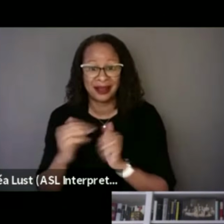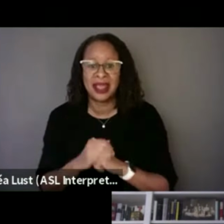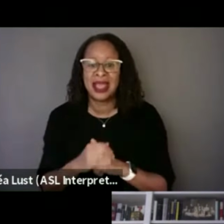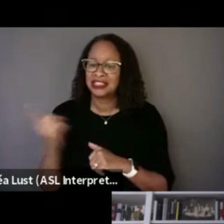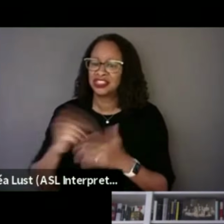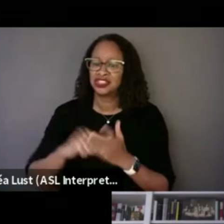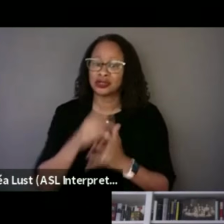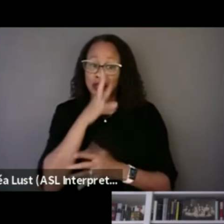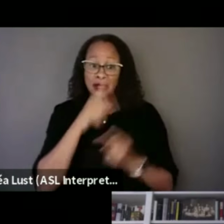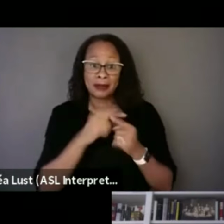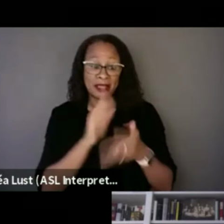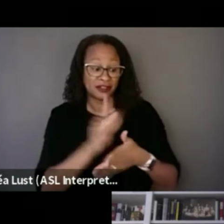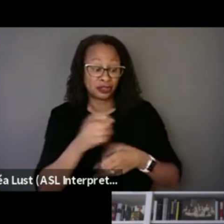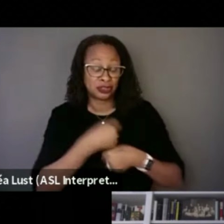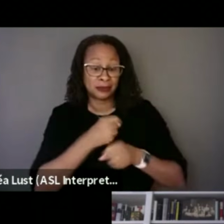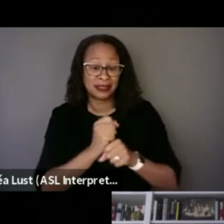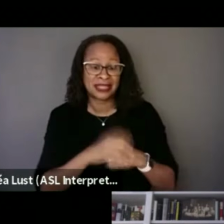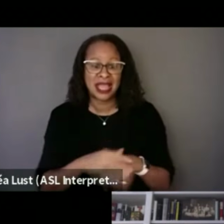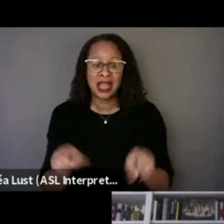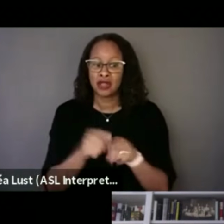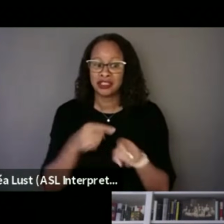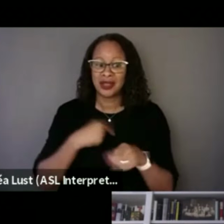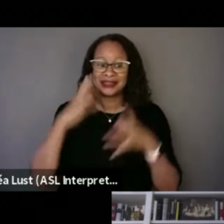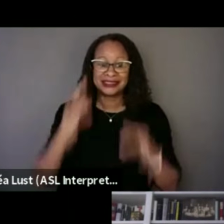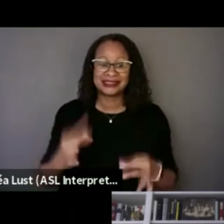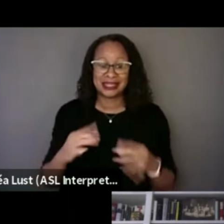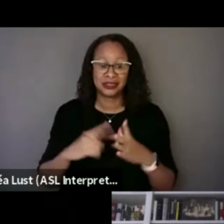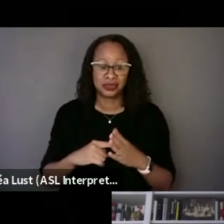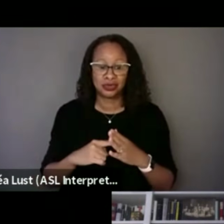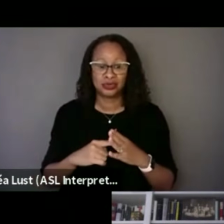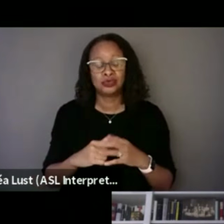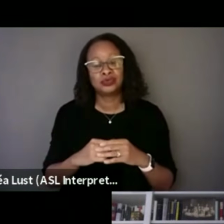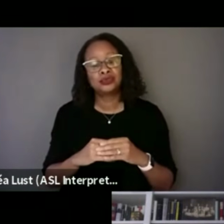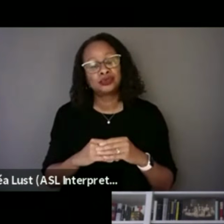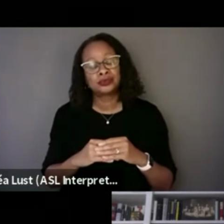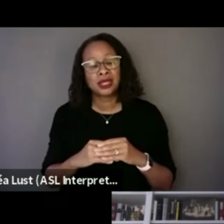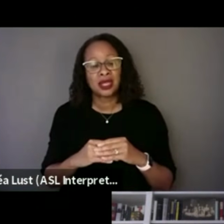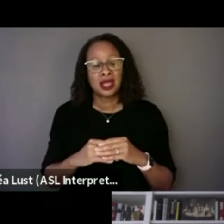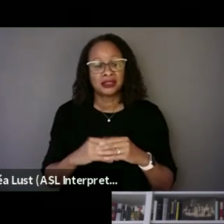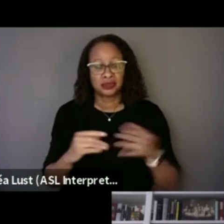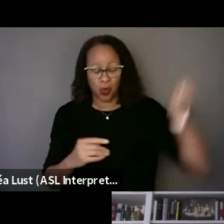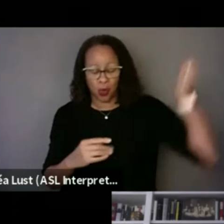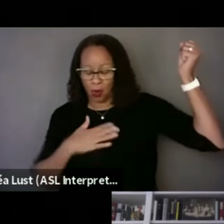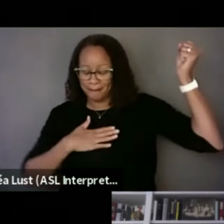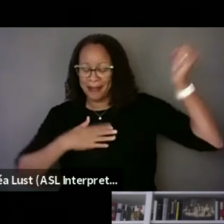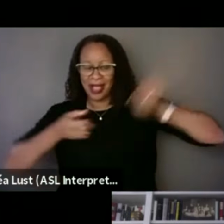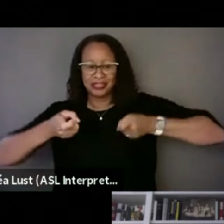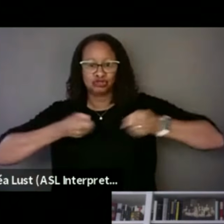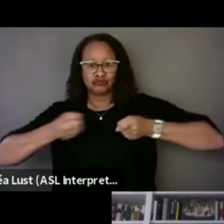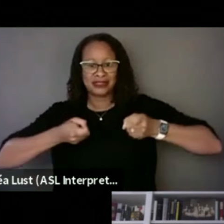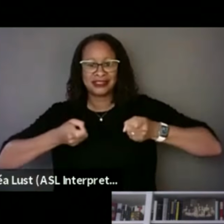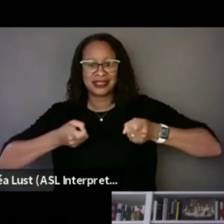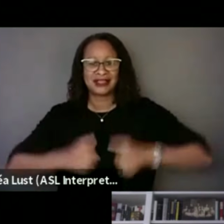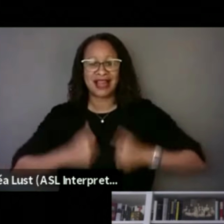And I also had decided to put a hold on directing for a little while and focus on producing.